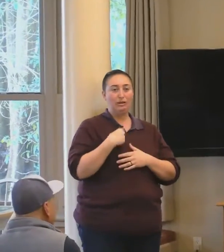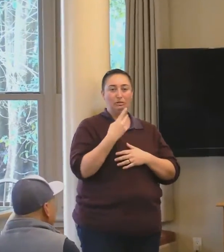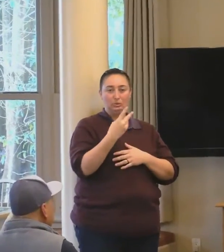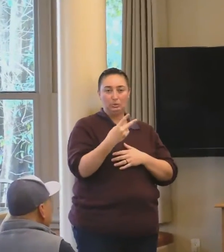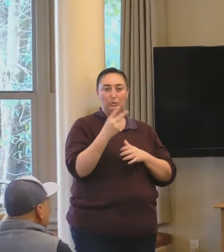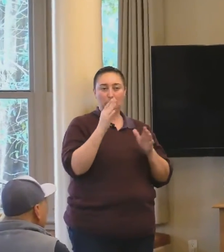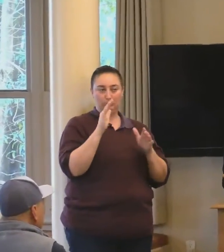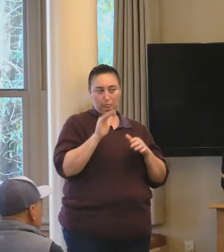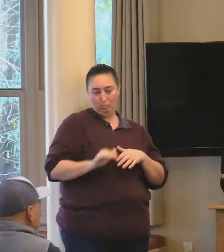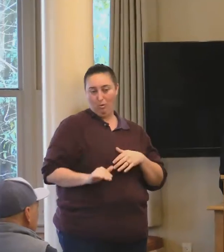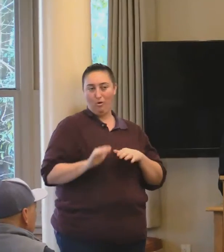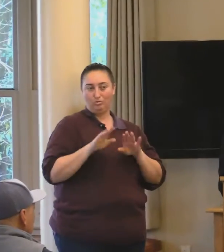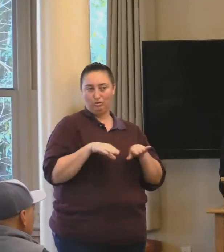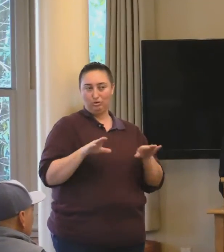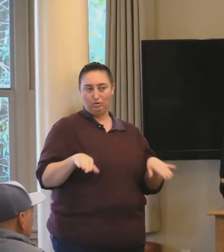Maria is married and is the mother of two small children.